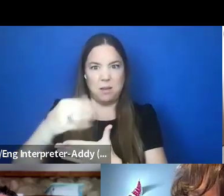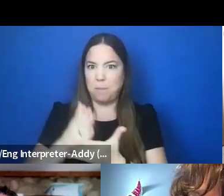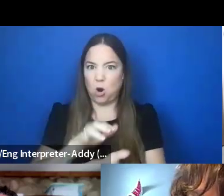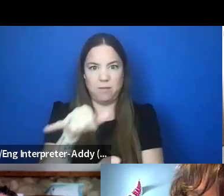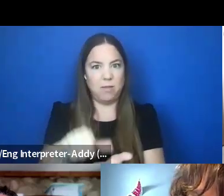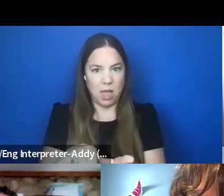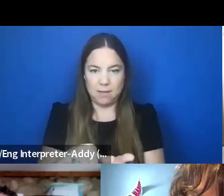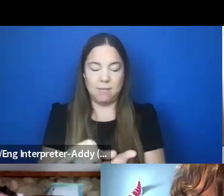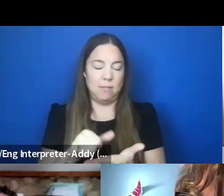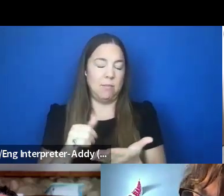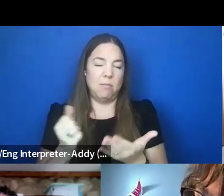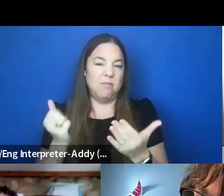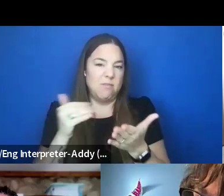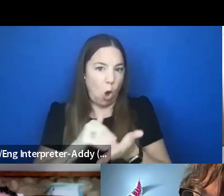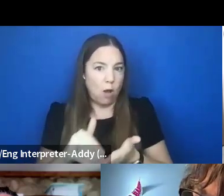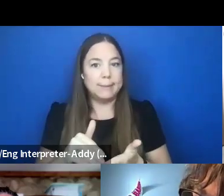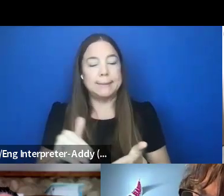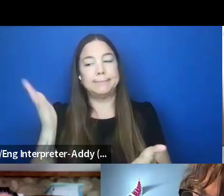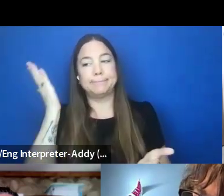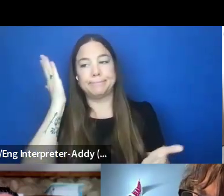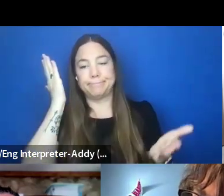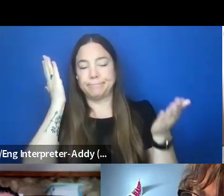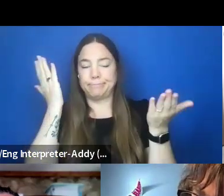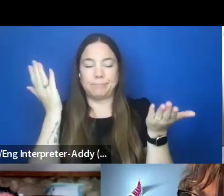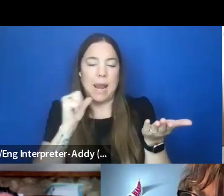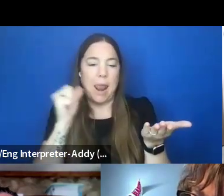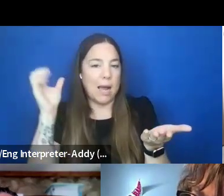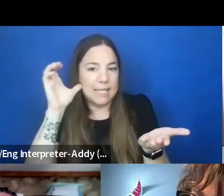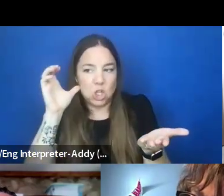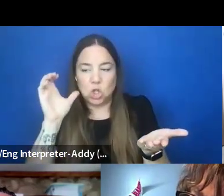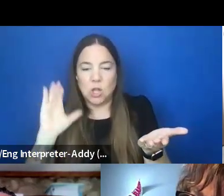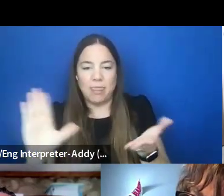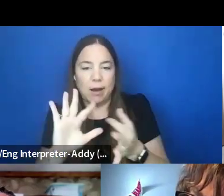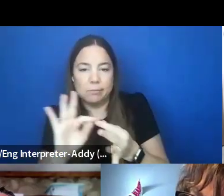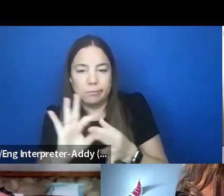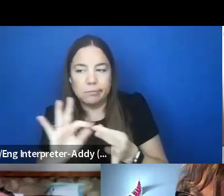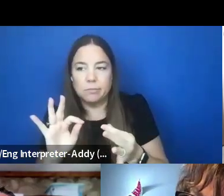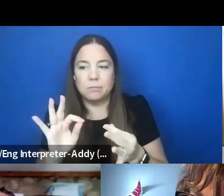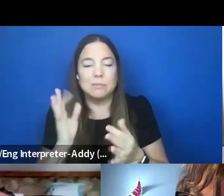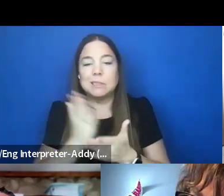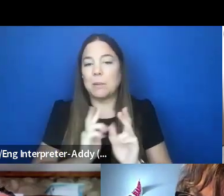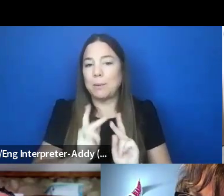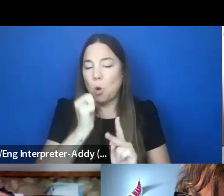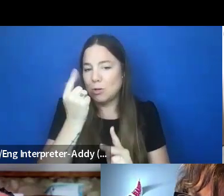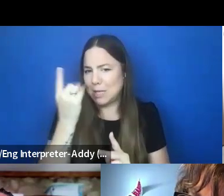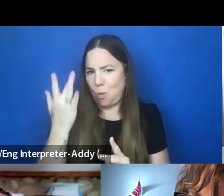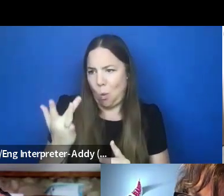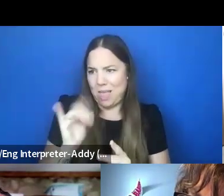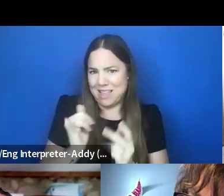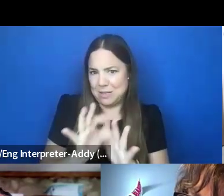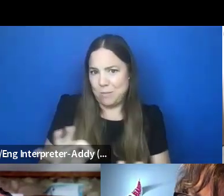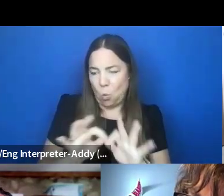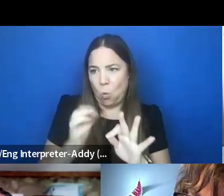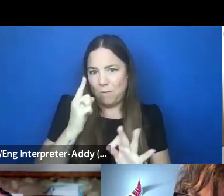Don Dew: many times not being heard. Not being people don't understand why that's so important for people with disabilities unless